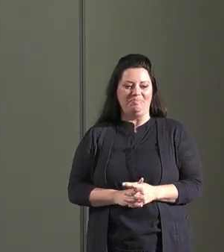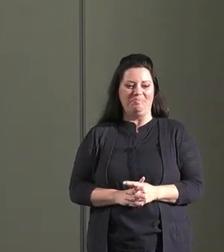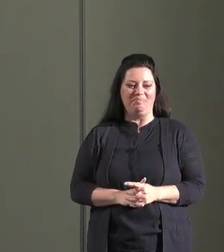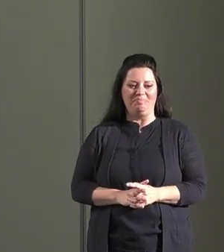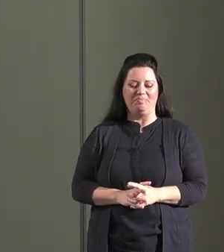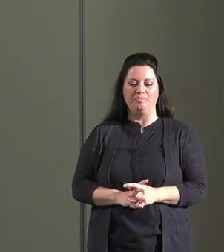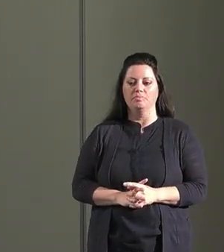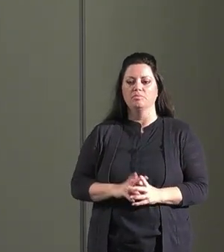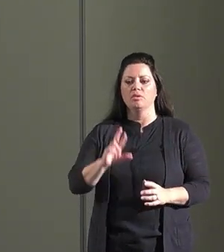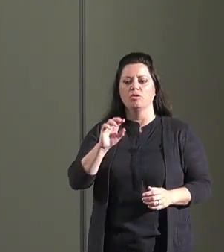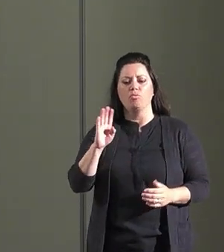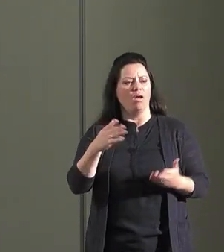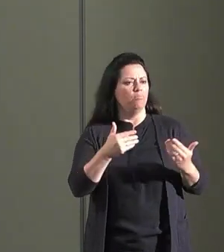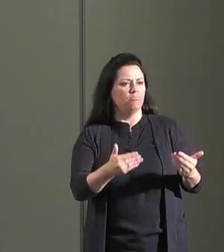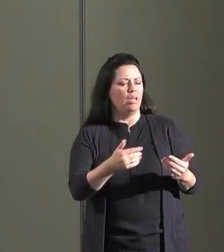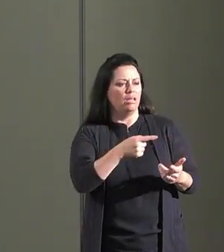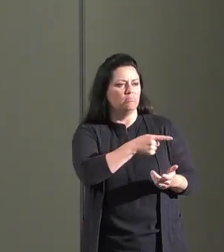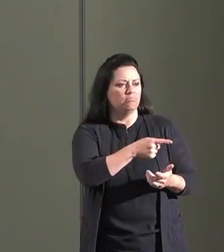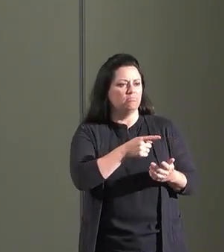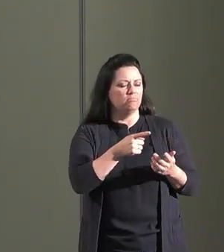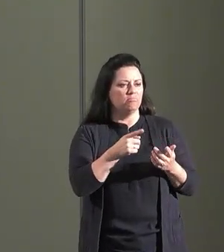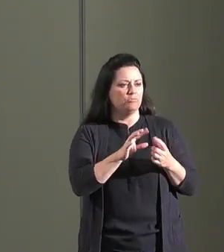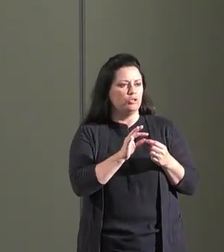Rob go ahead I want you to get into the conversation.